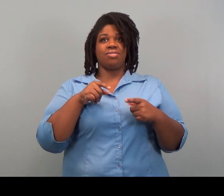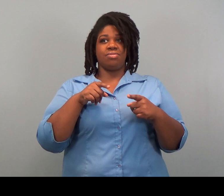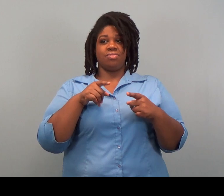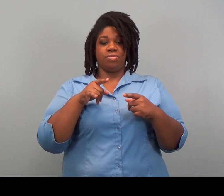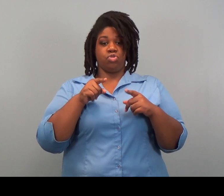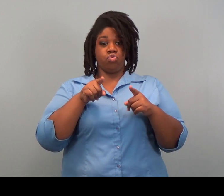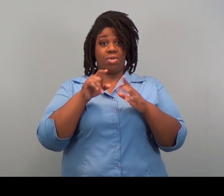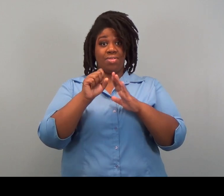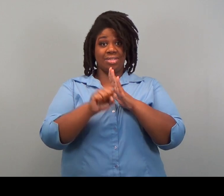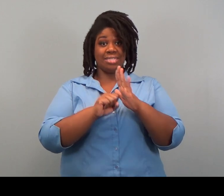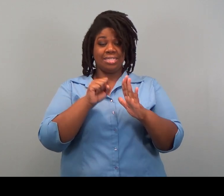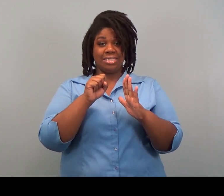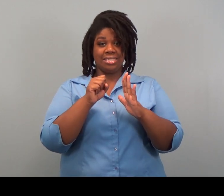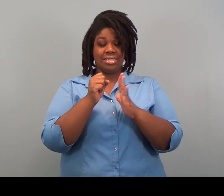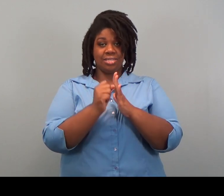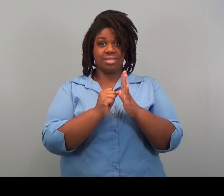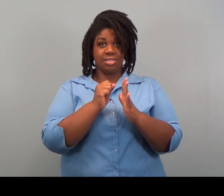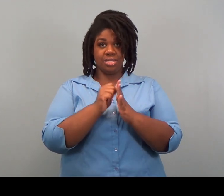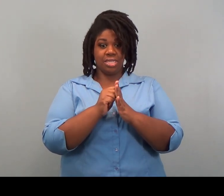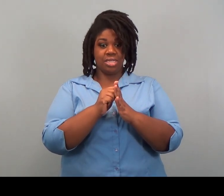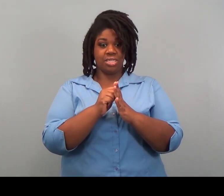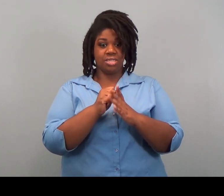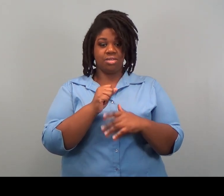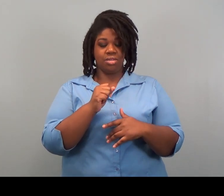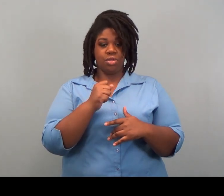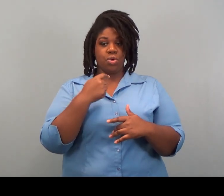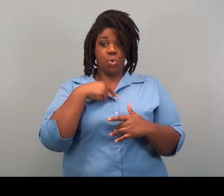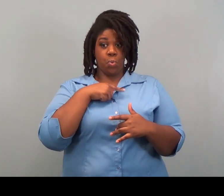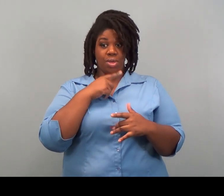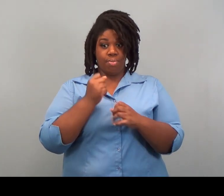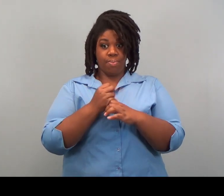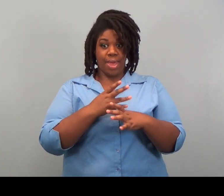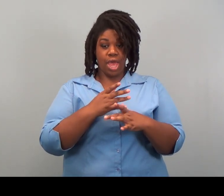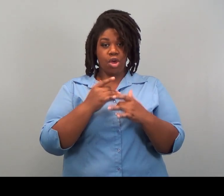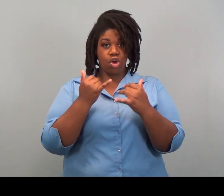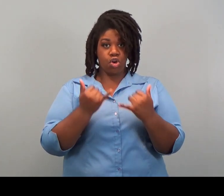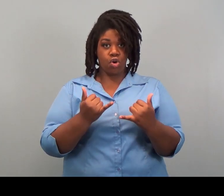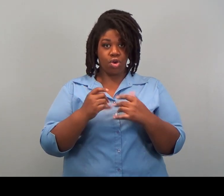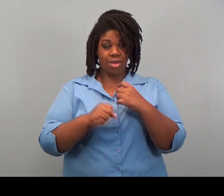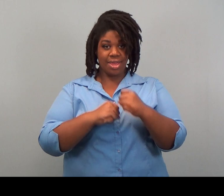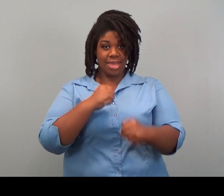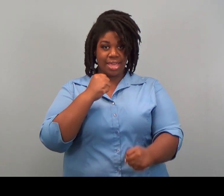when we prepare, current year meaning tax season 2017.